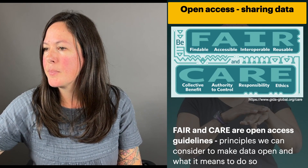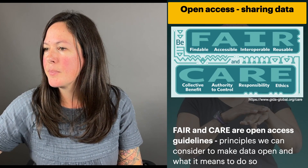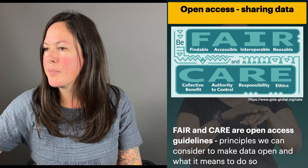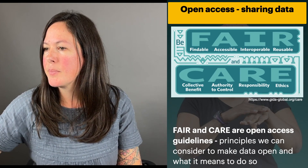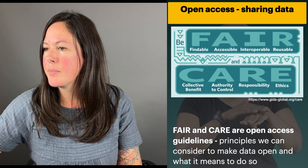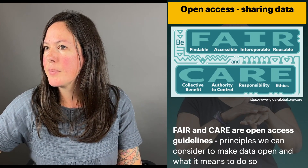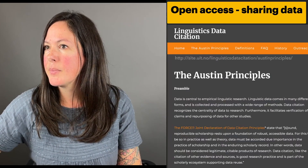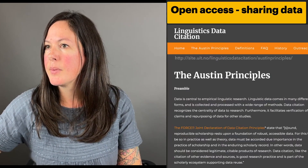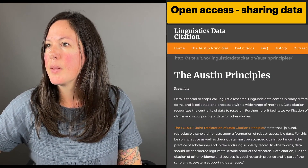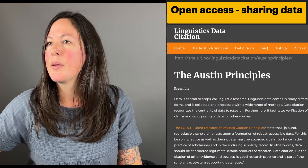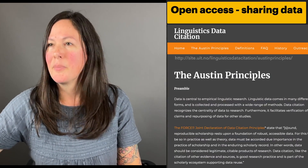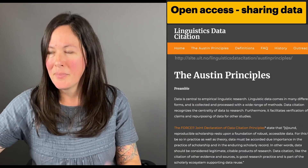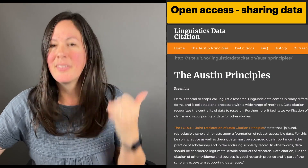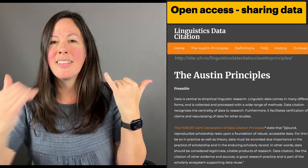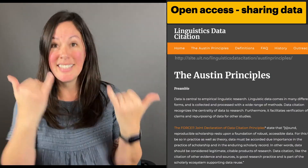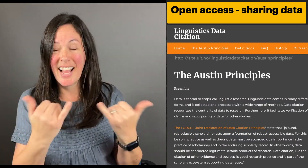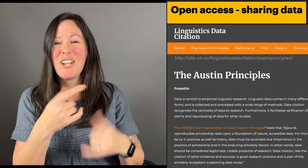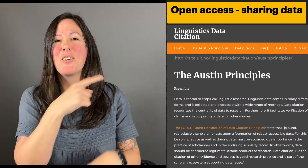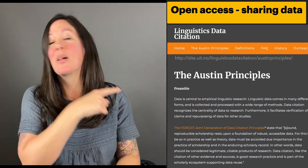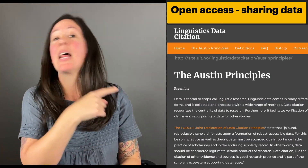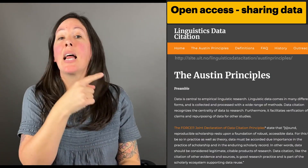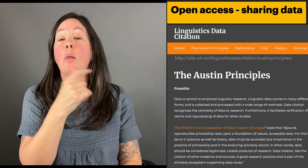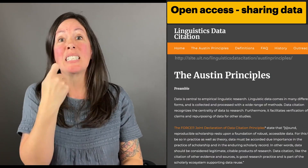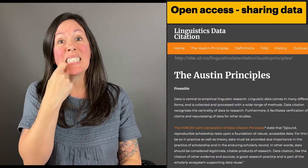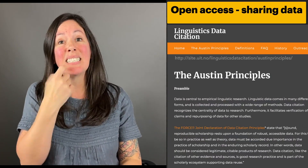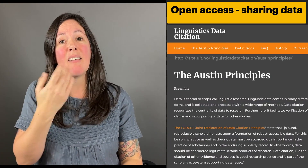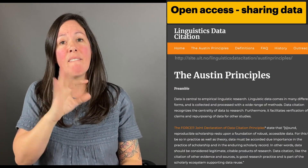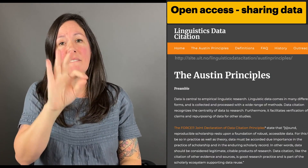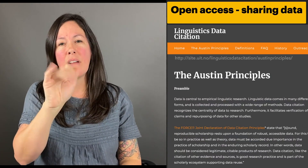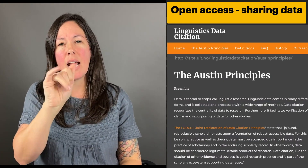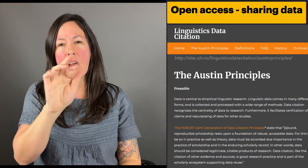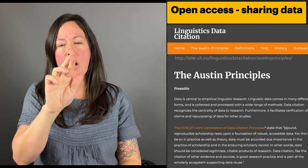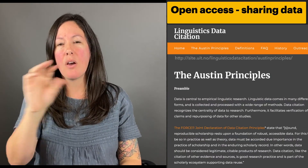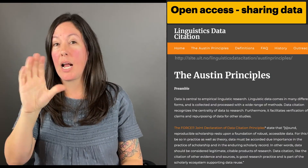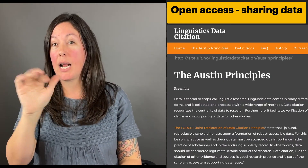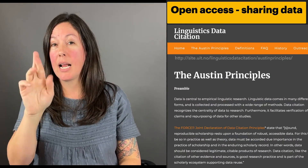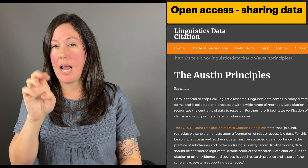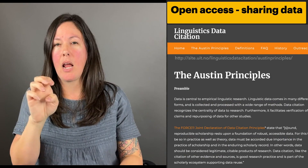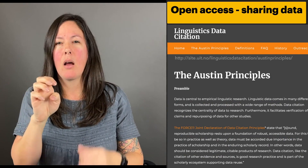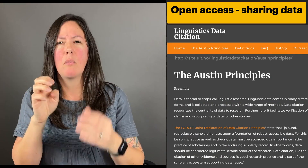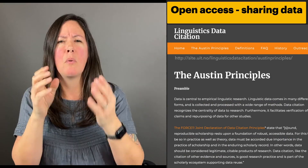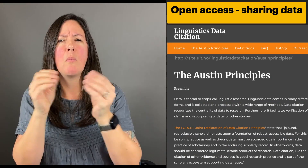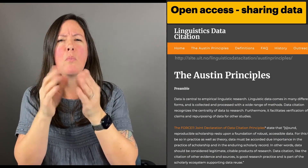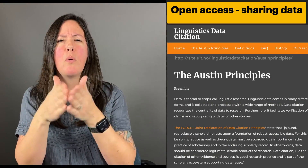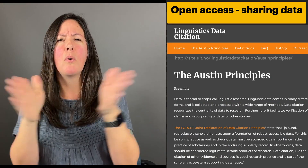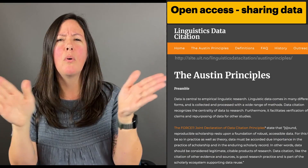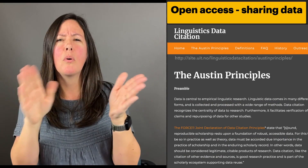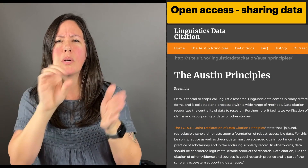that I do my work being fair and sharing with